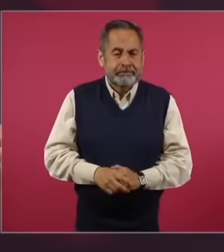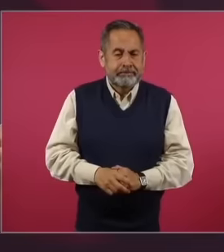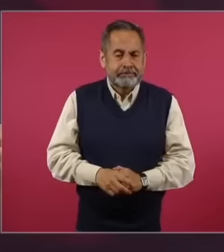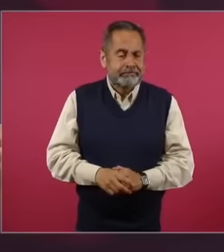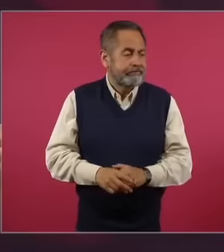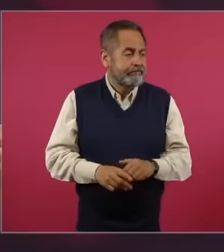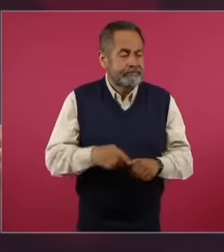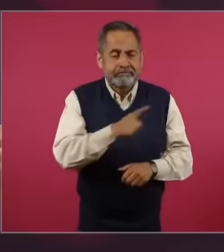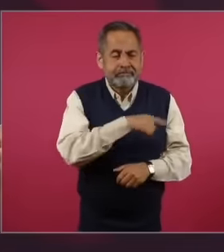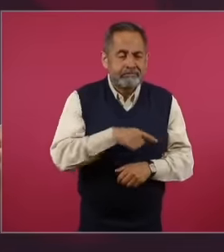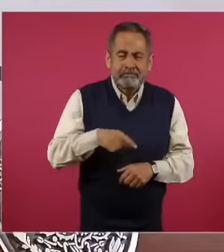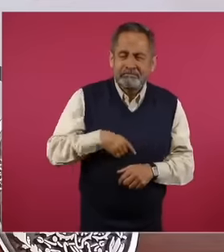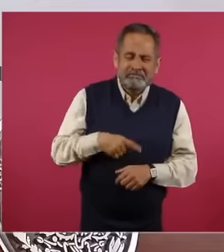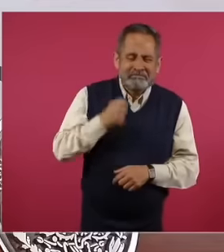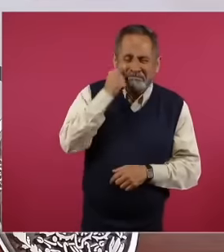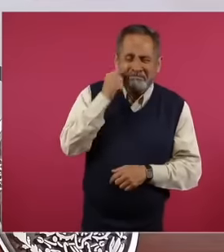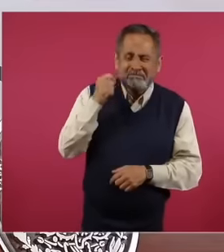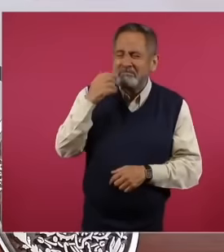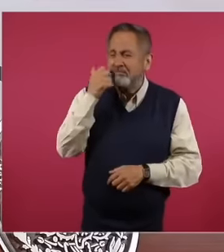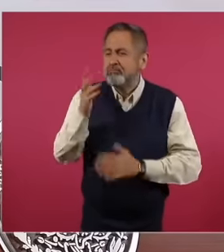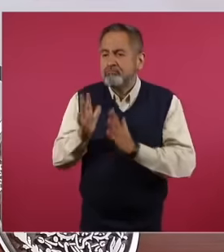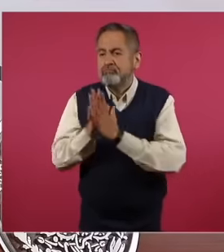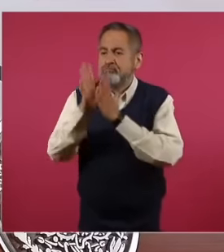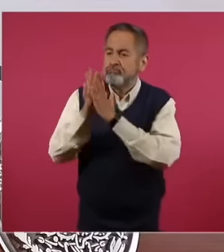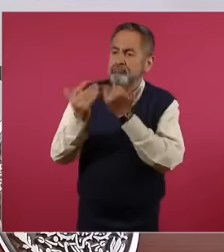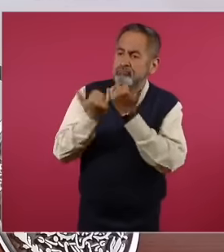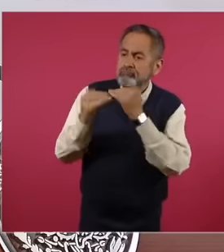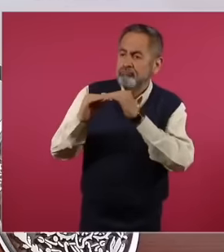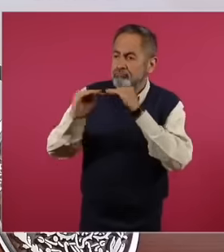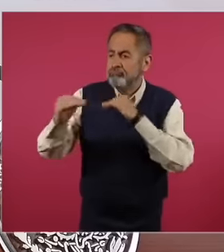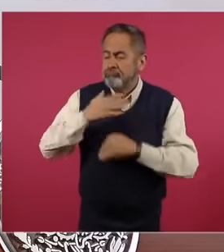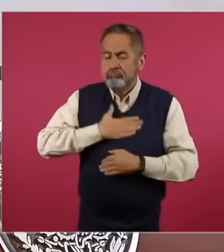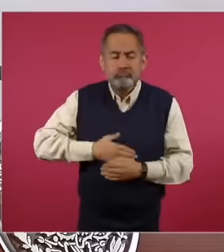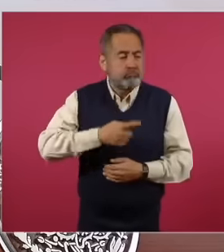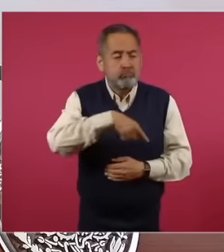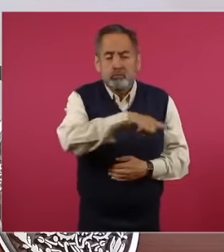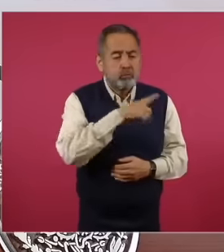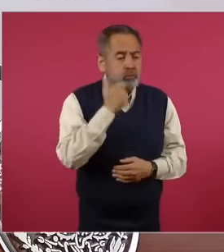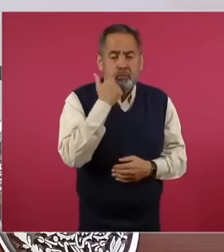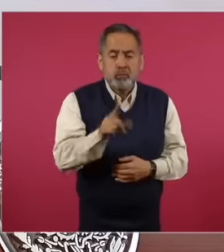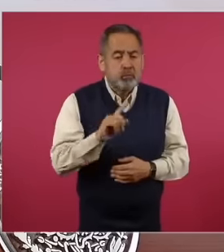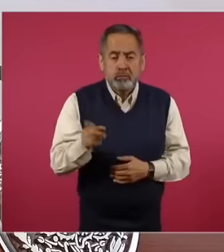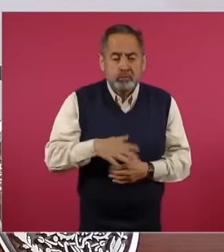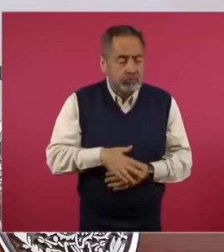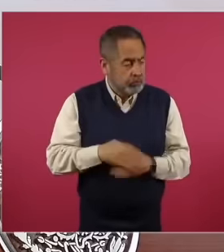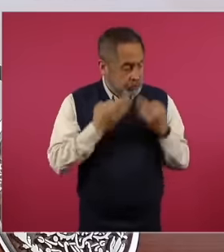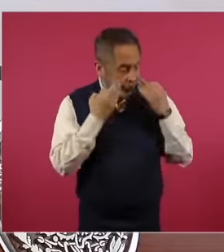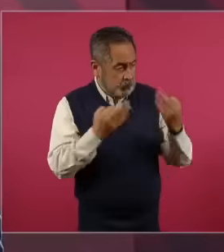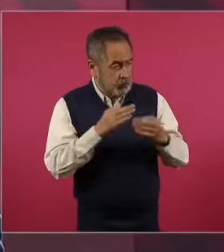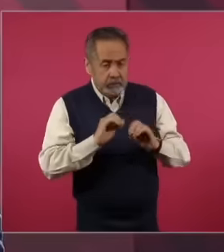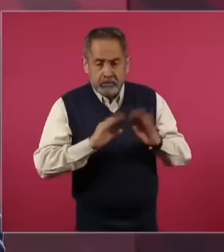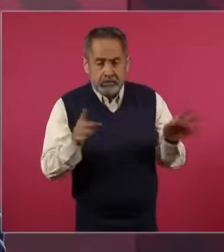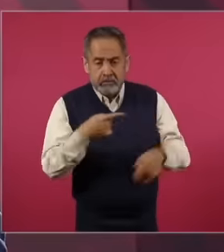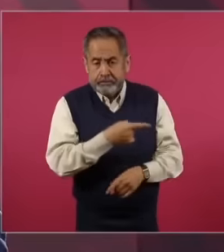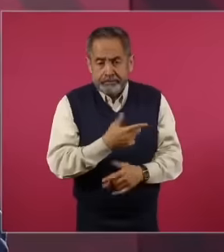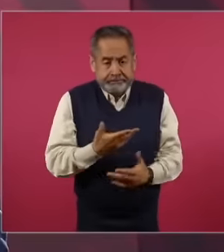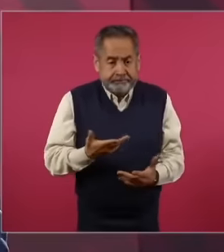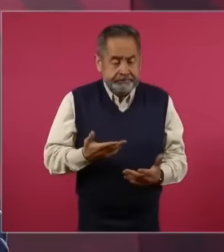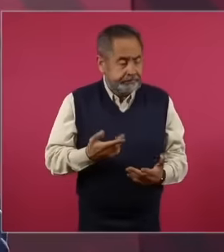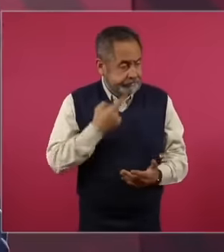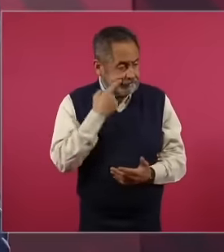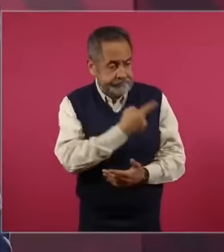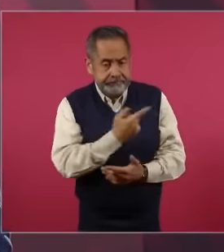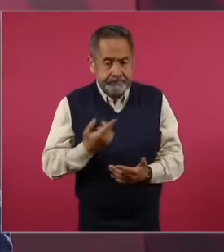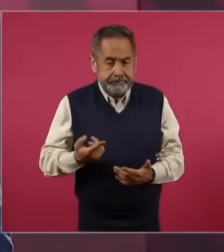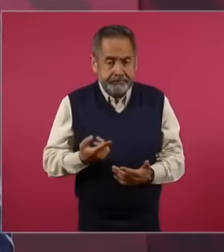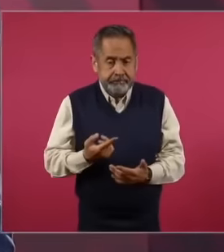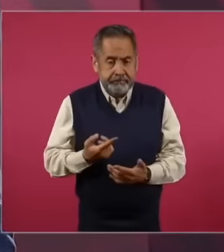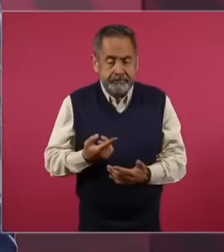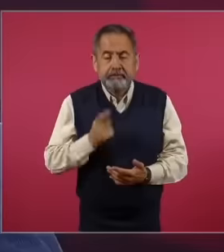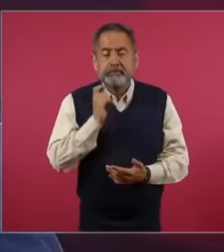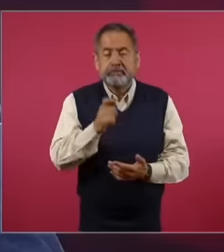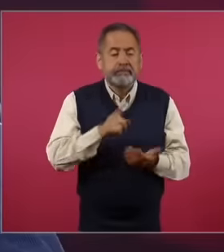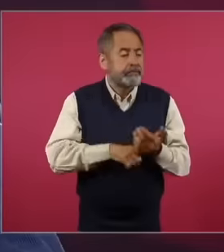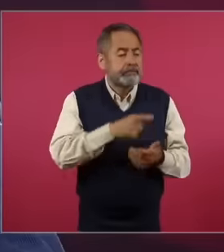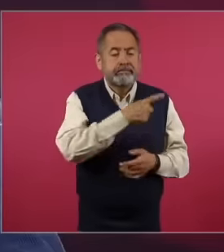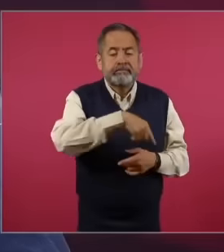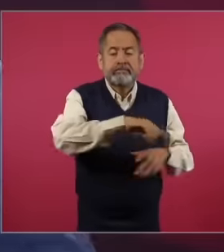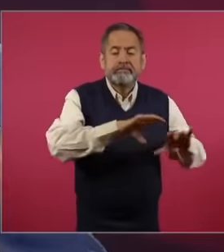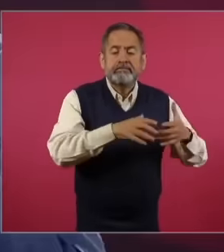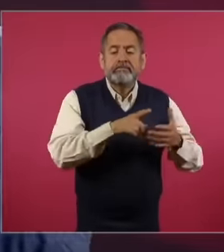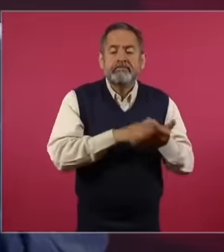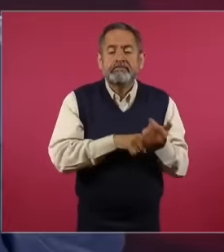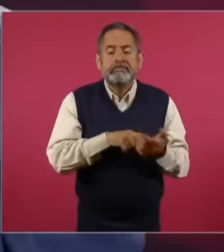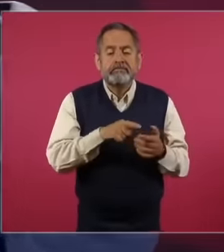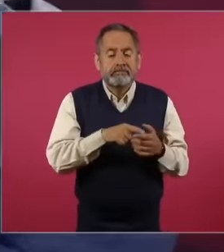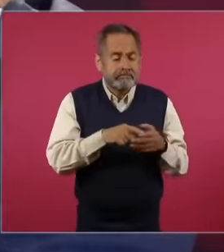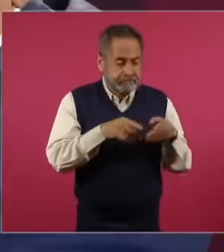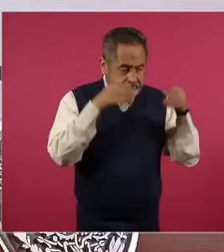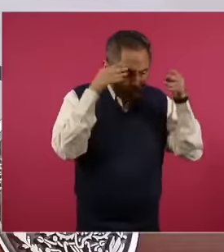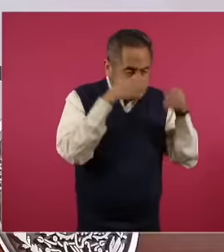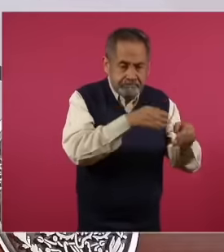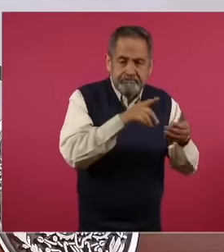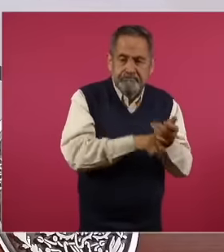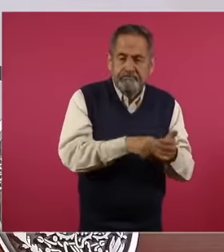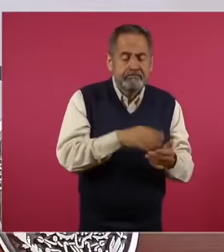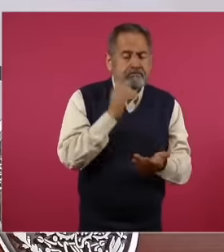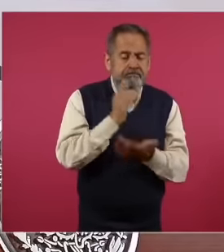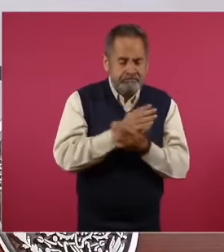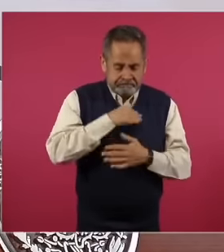care about democracy or justice that they are only thinking about their